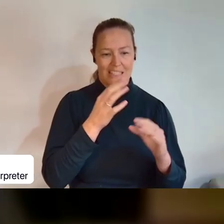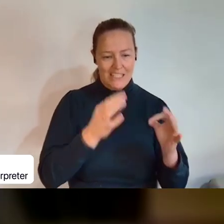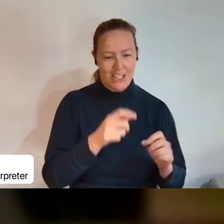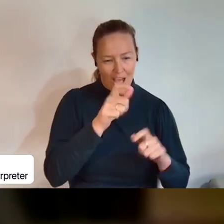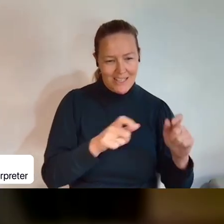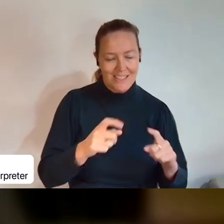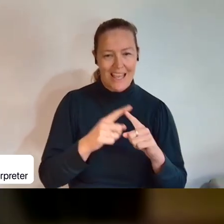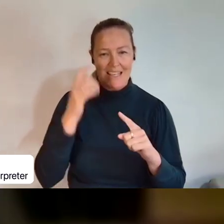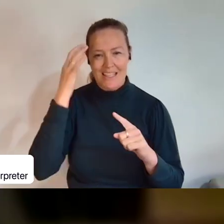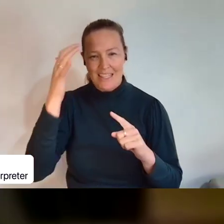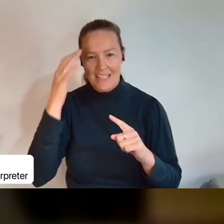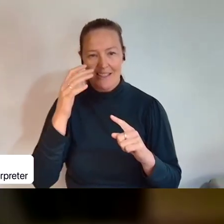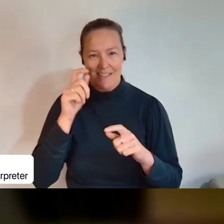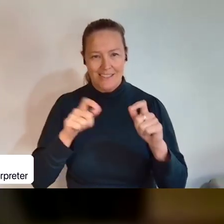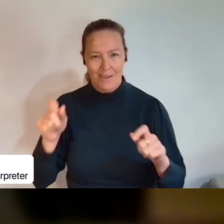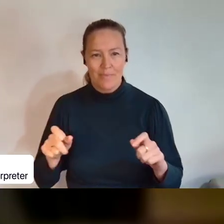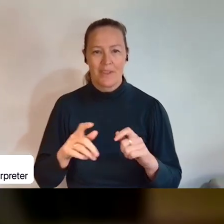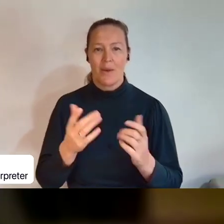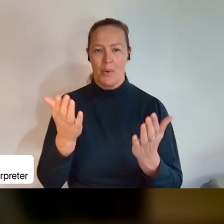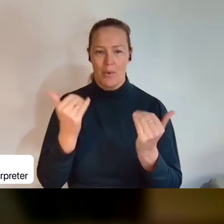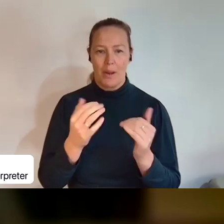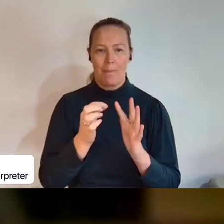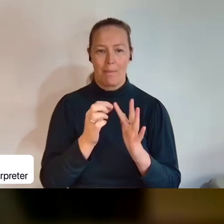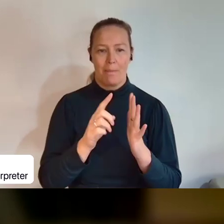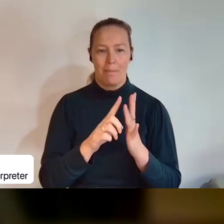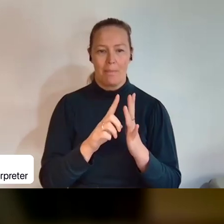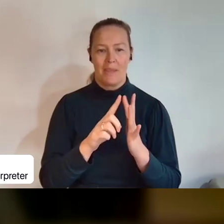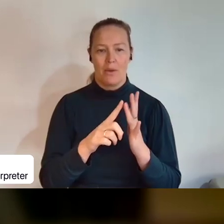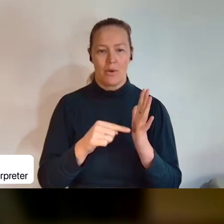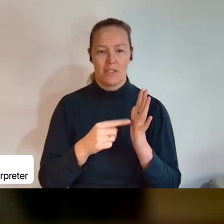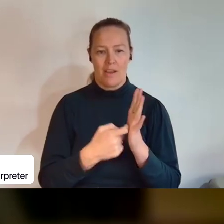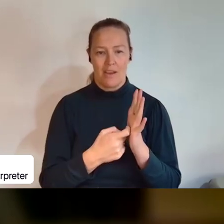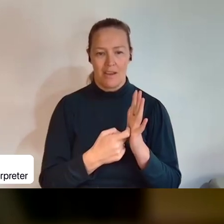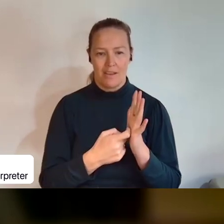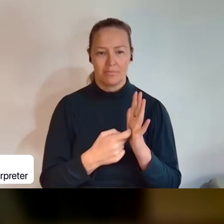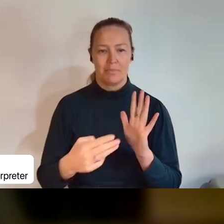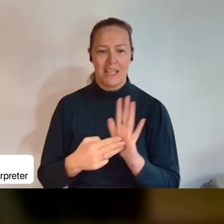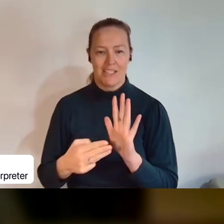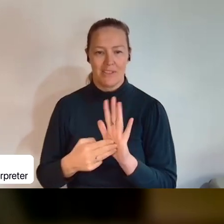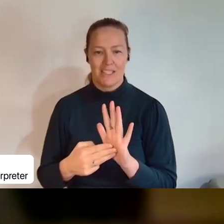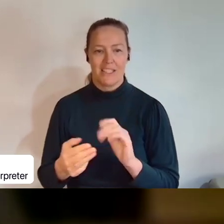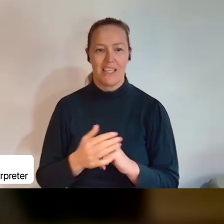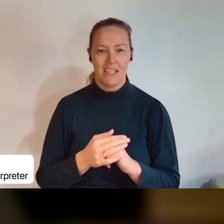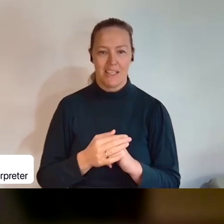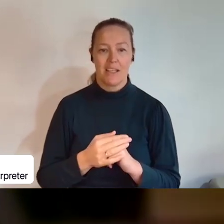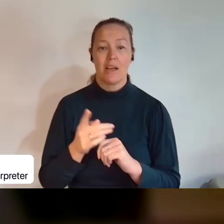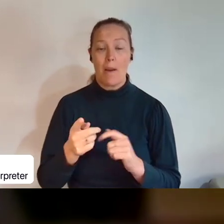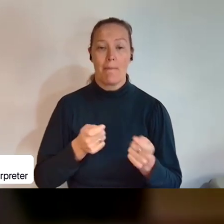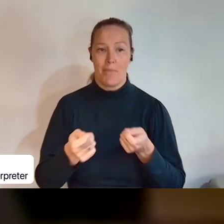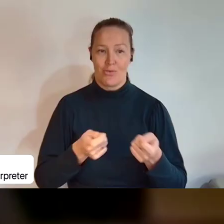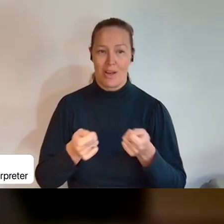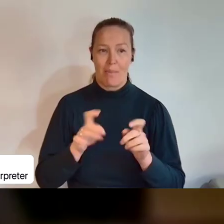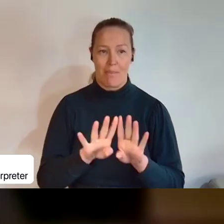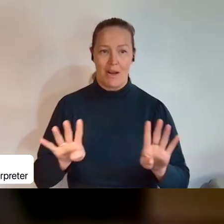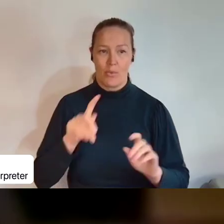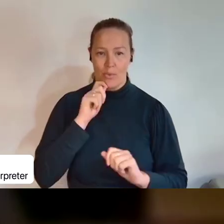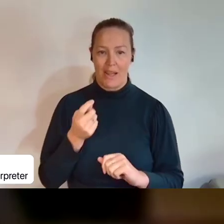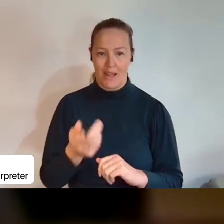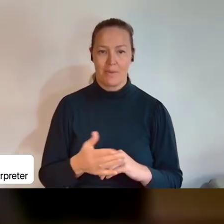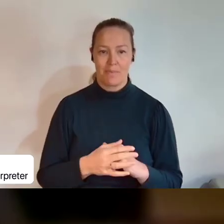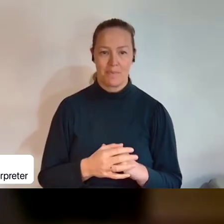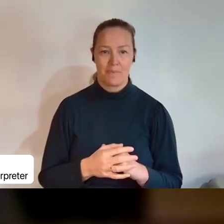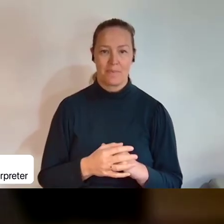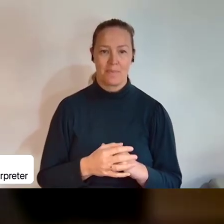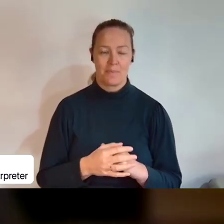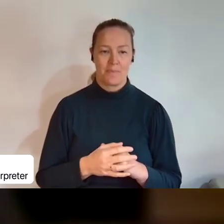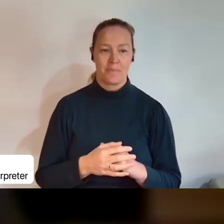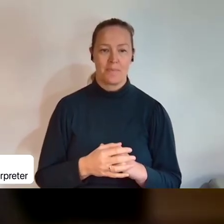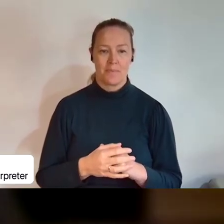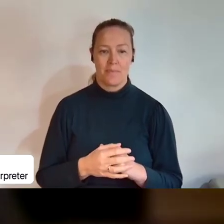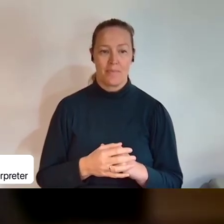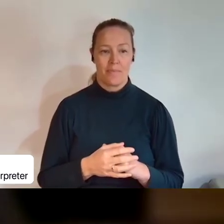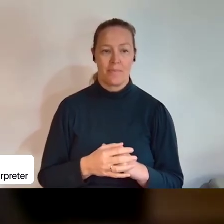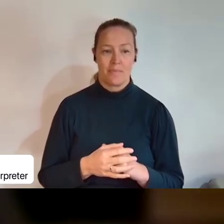pleased to welcome Piotr Mierzejewski as moderator for our first panel. So Piotr is a social worker